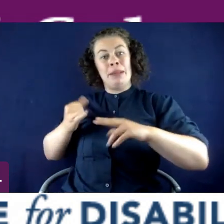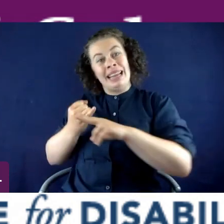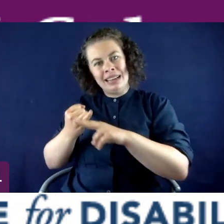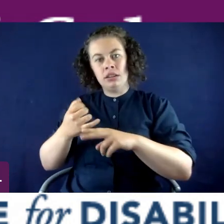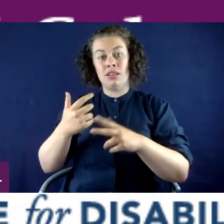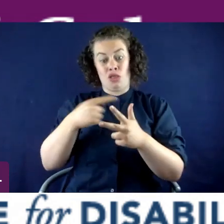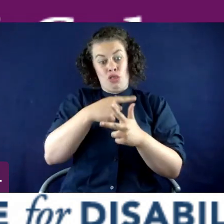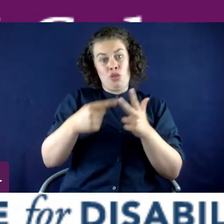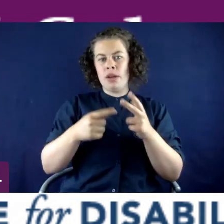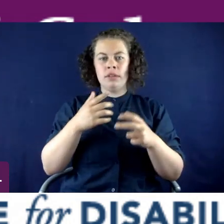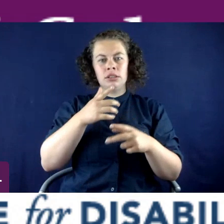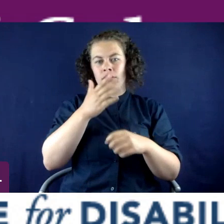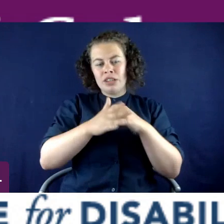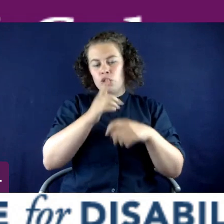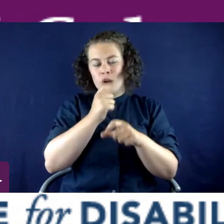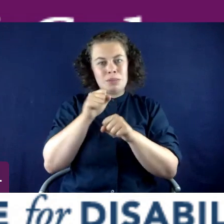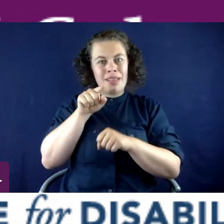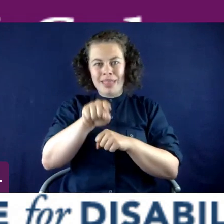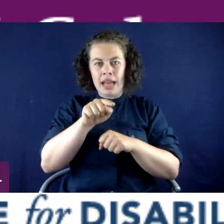which didn't have such a huge trust before.